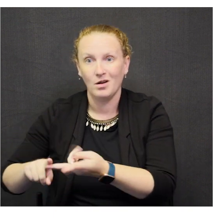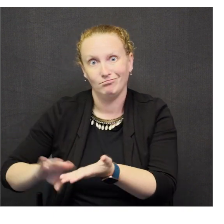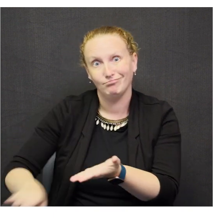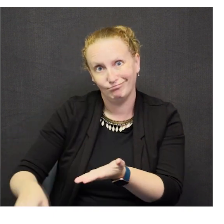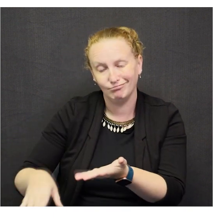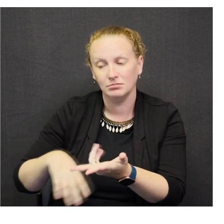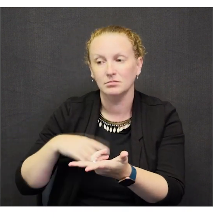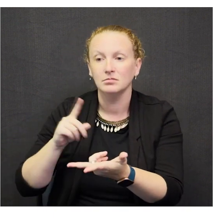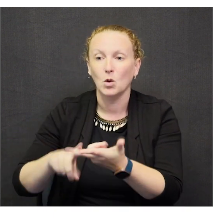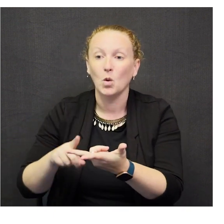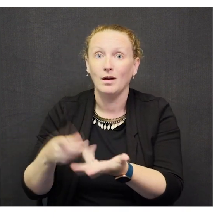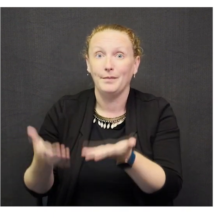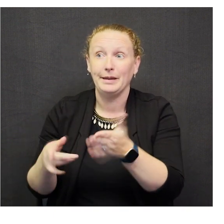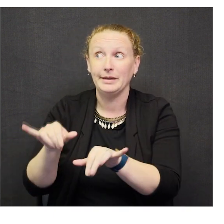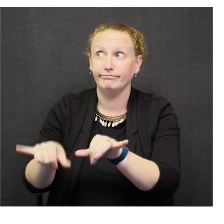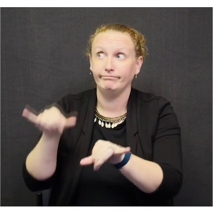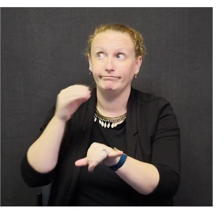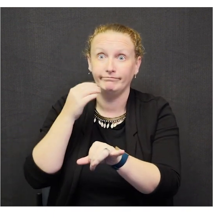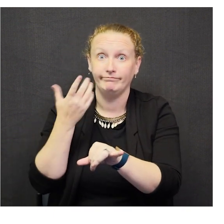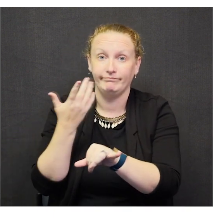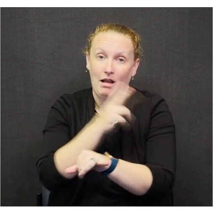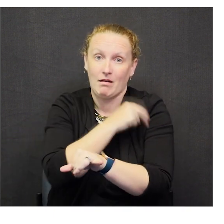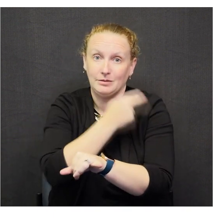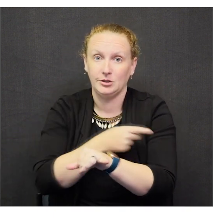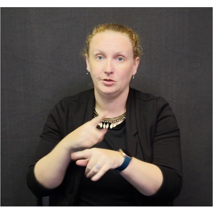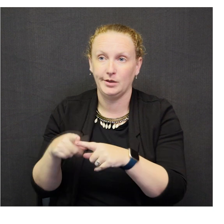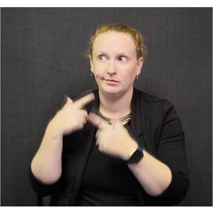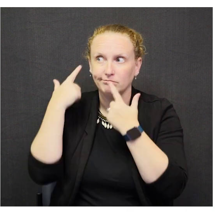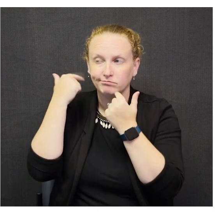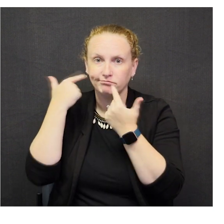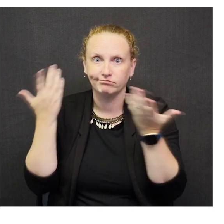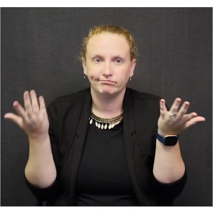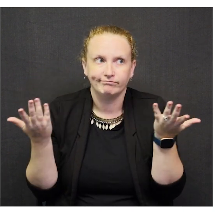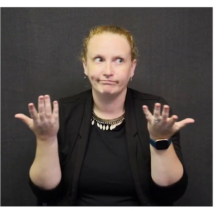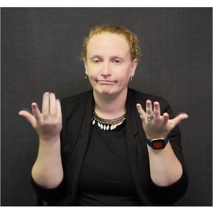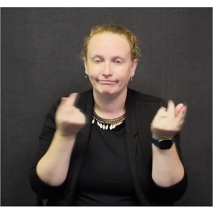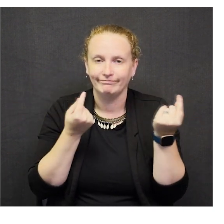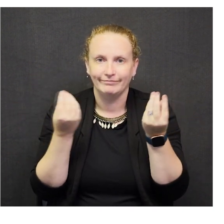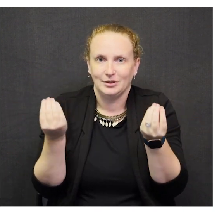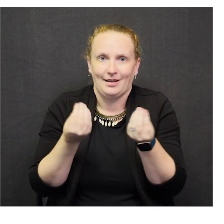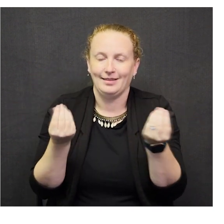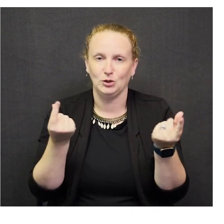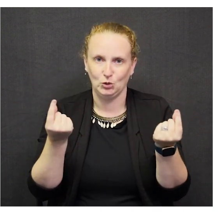of the hospitals were able to quickly find a platform and kind of cobbled together a